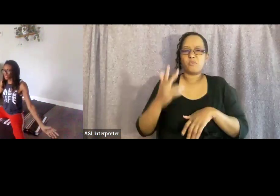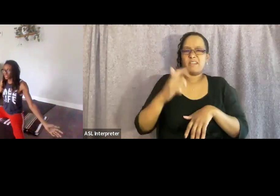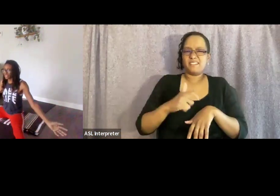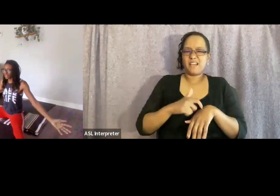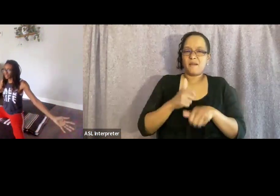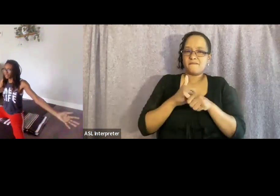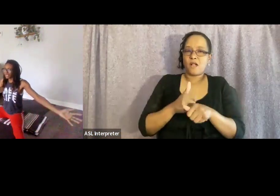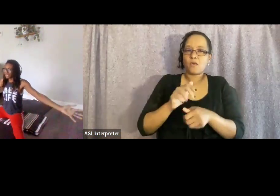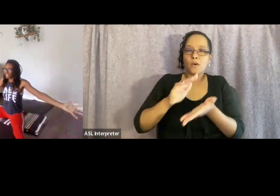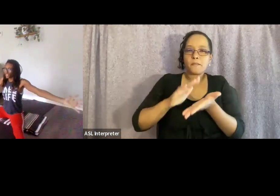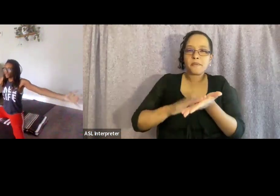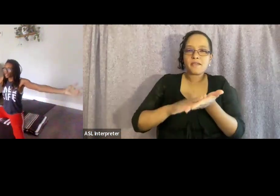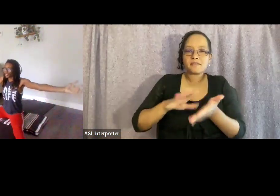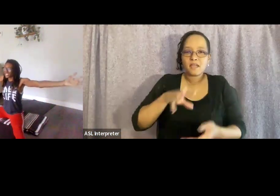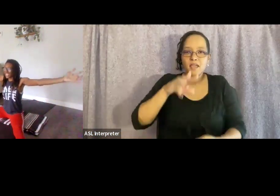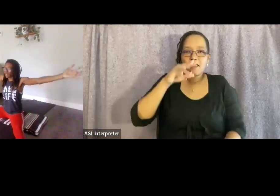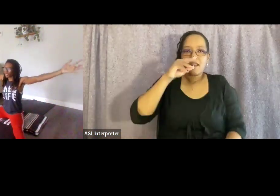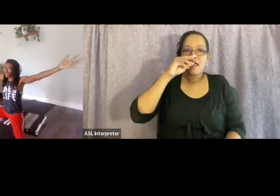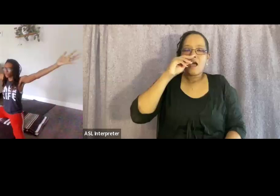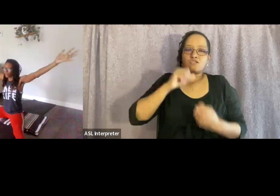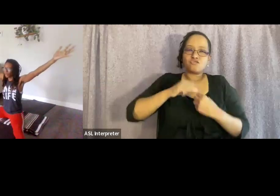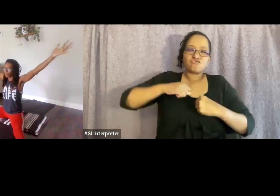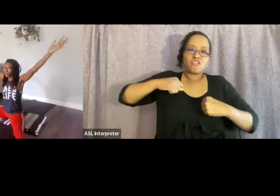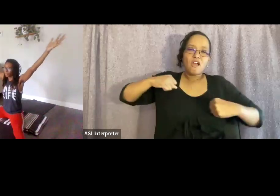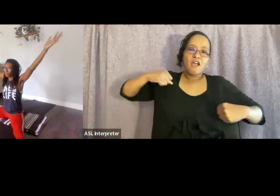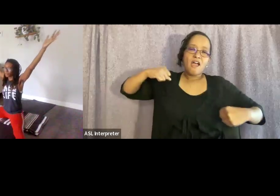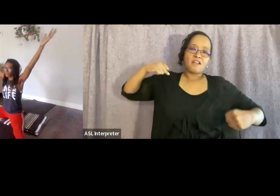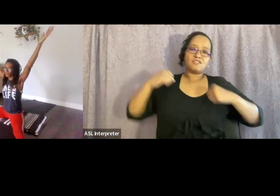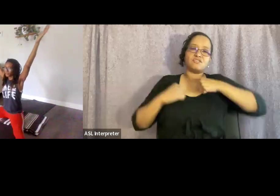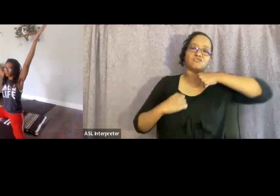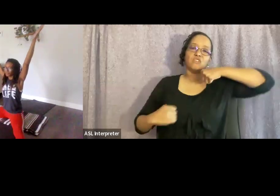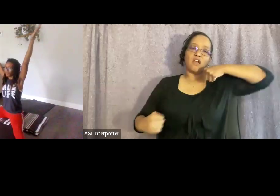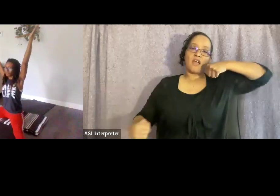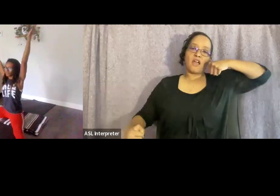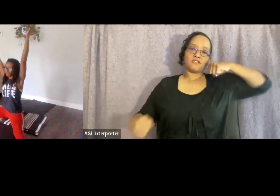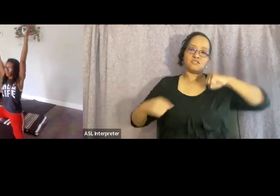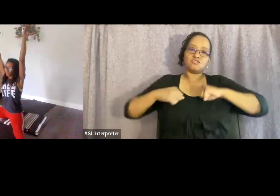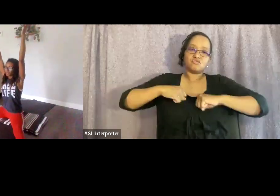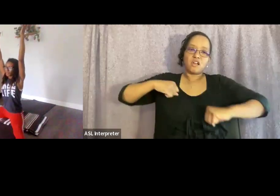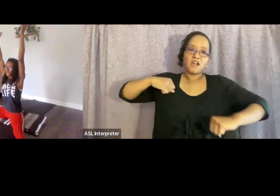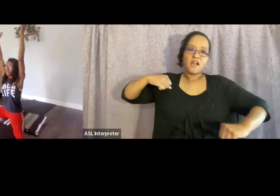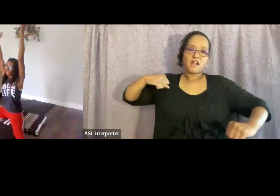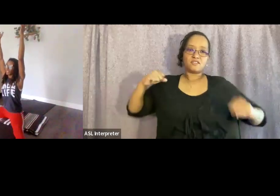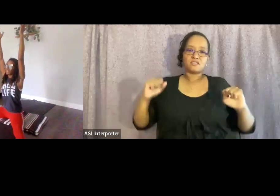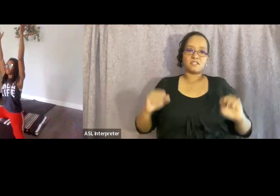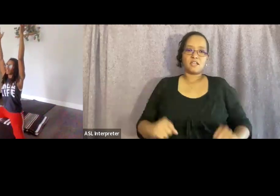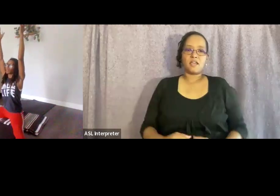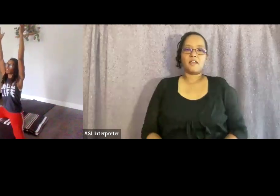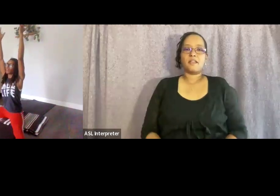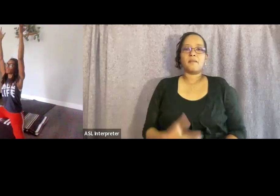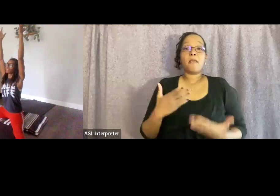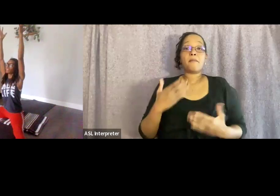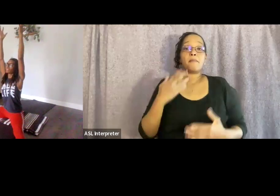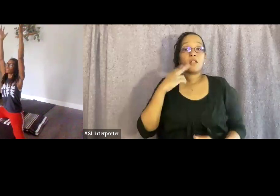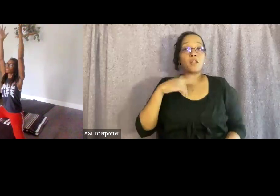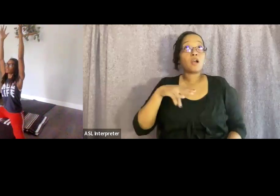So as you inhale, you can stretch out or up, maybe even look up, if that makes sense.